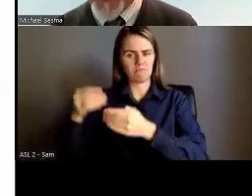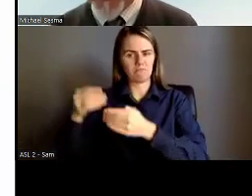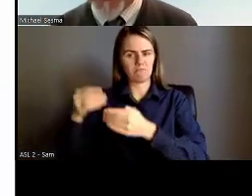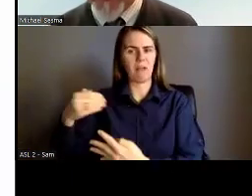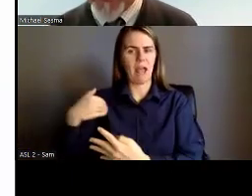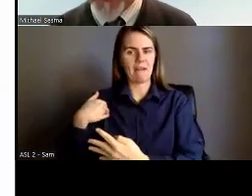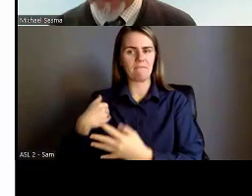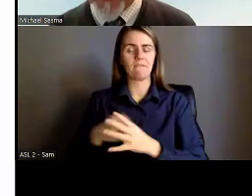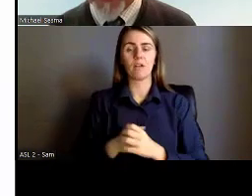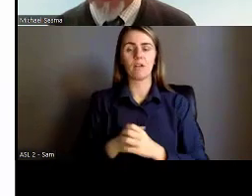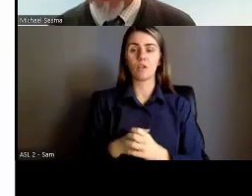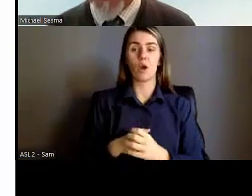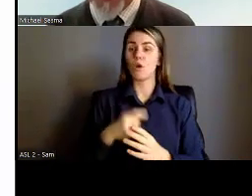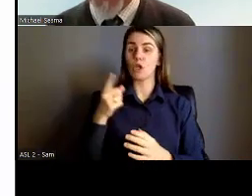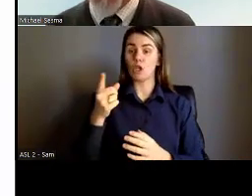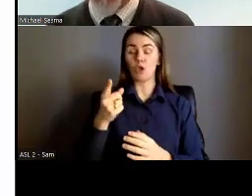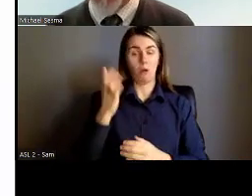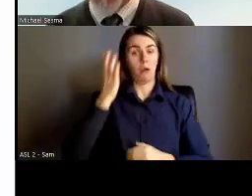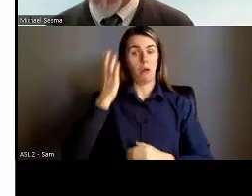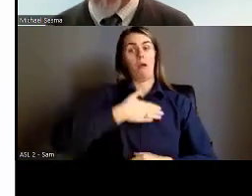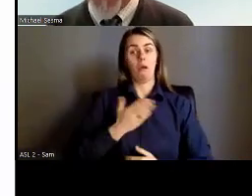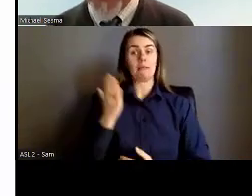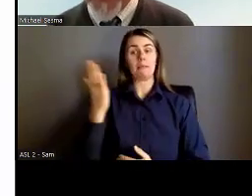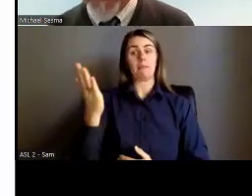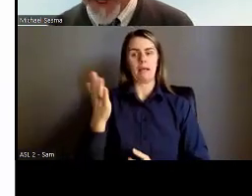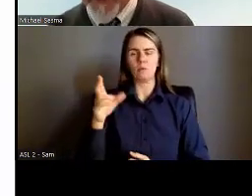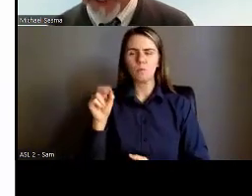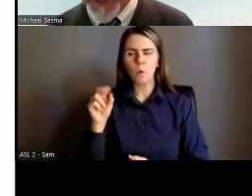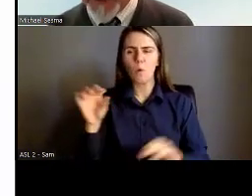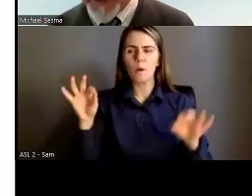what the reviewers are going to use to assess the merit of your application.